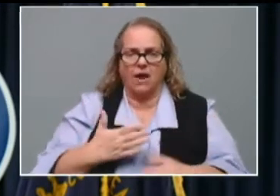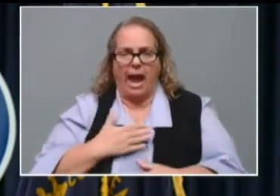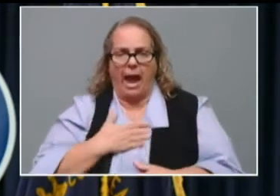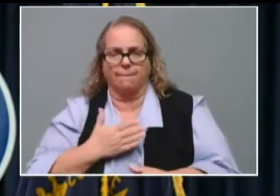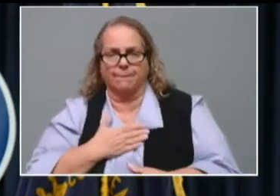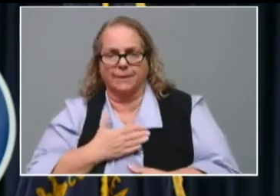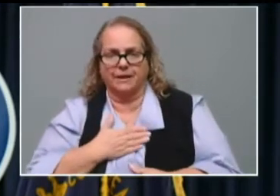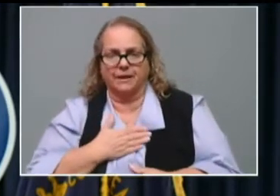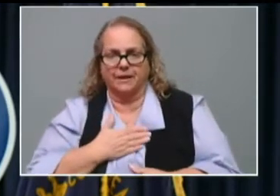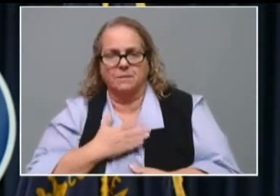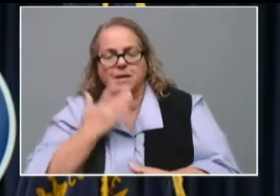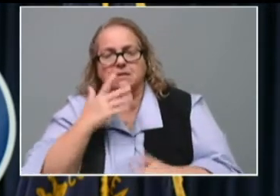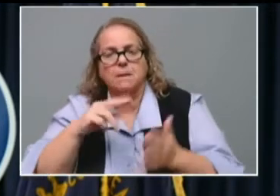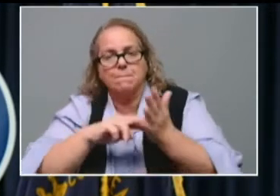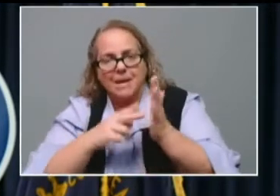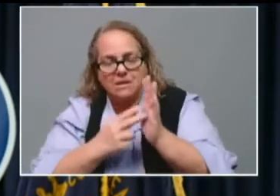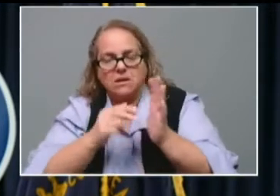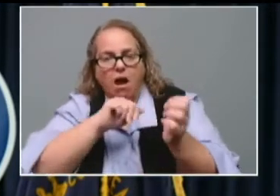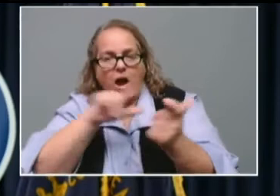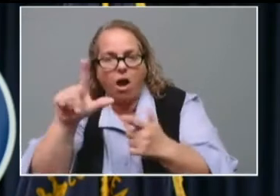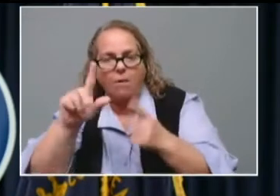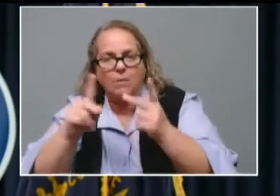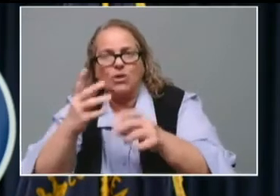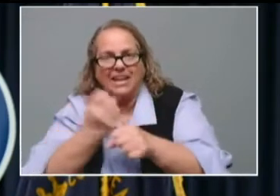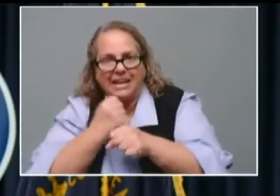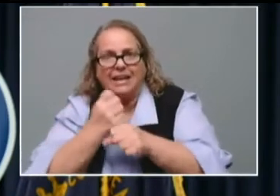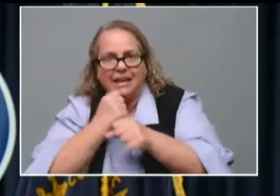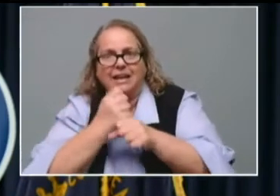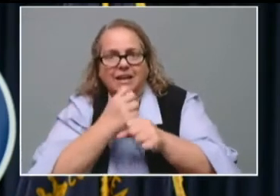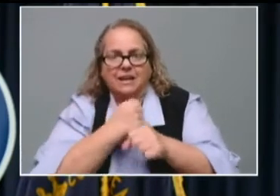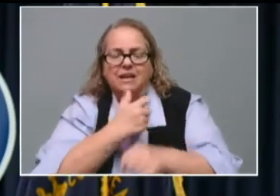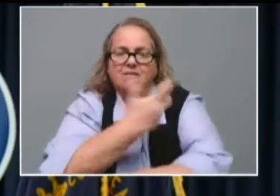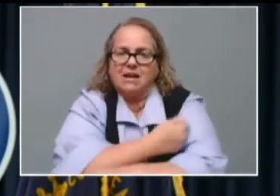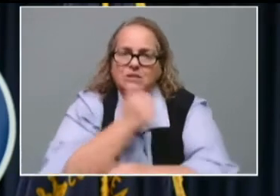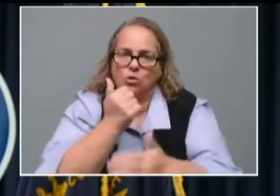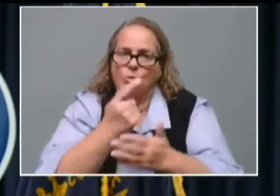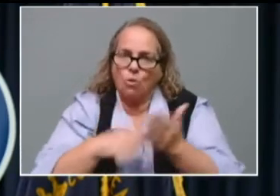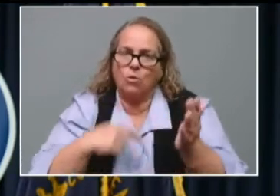all want. So kind of interesting things going on there. You can go to vaccines